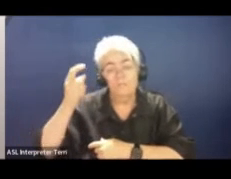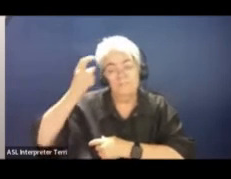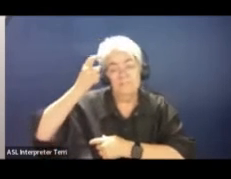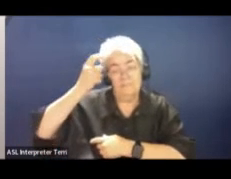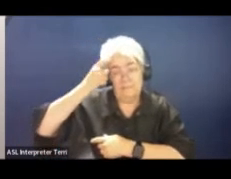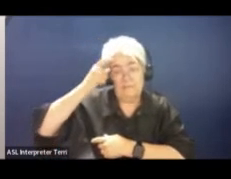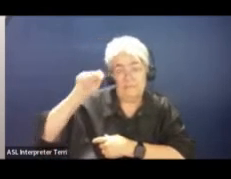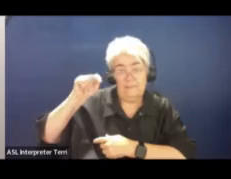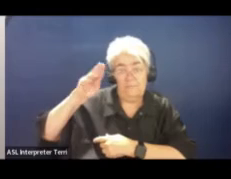to whenever they're fully ready.